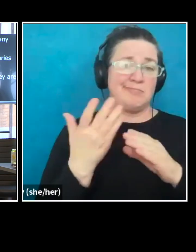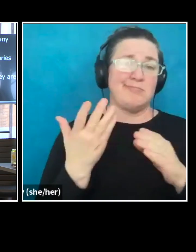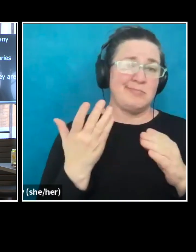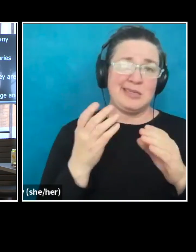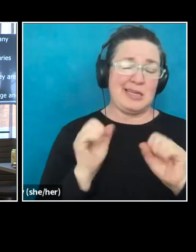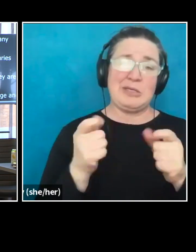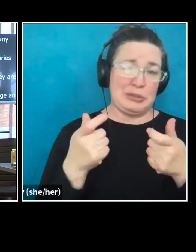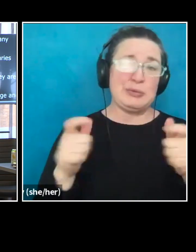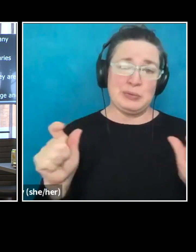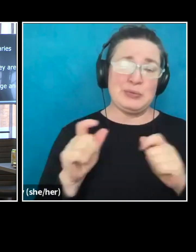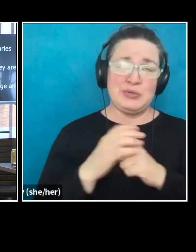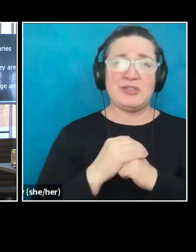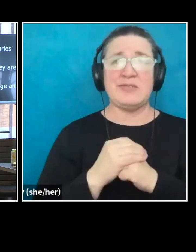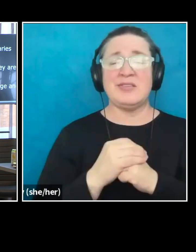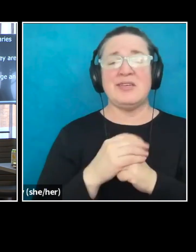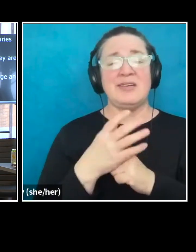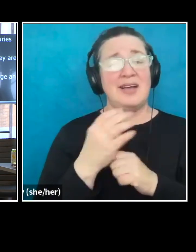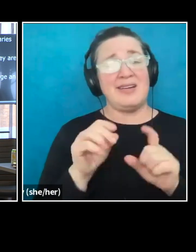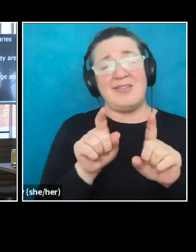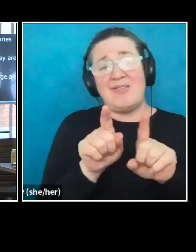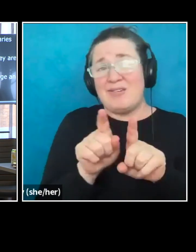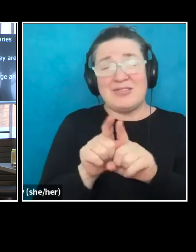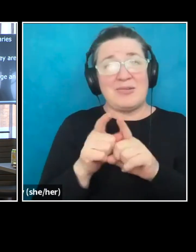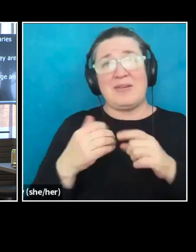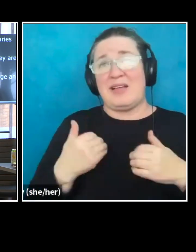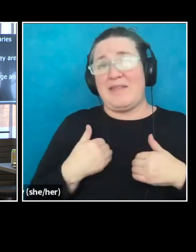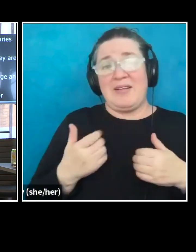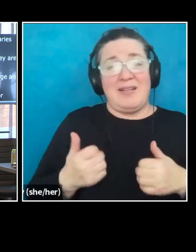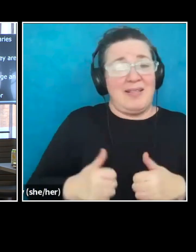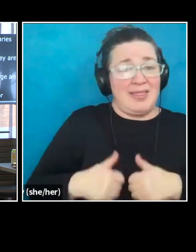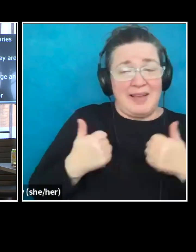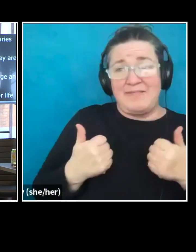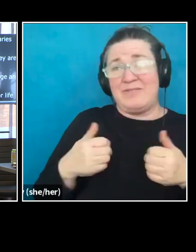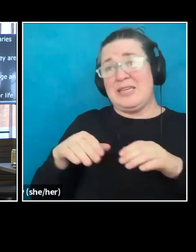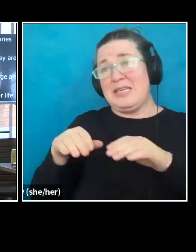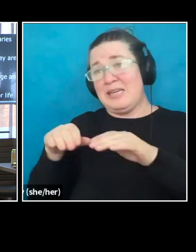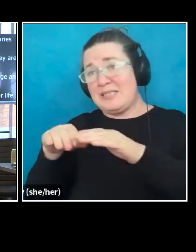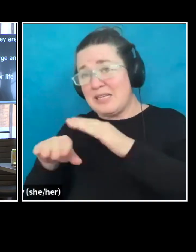barriers or life, you know, life barriers um that make it really hard. And so, you know,